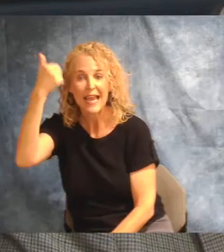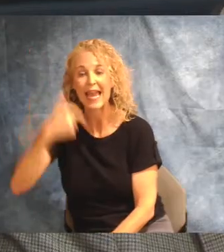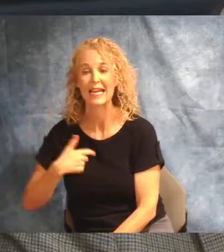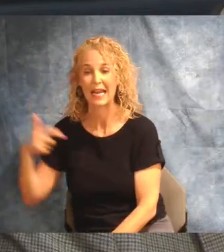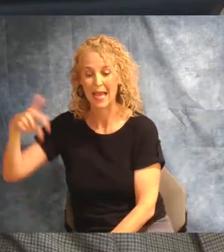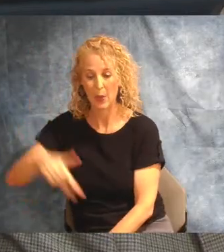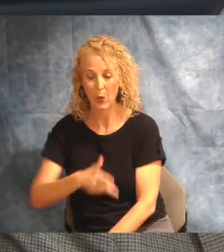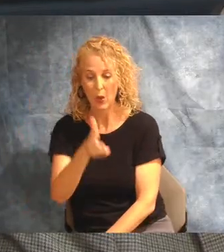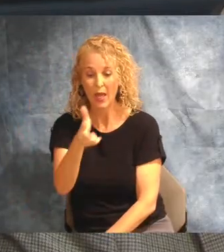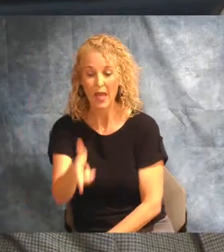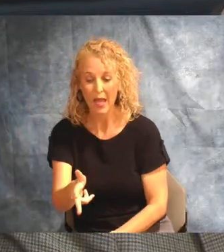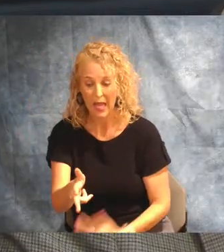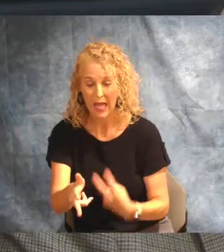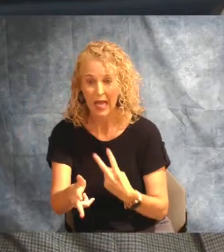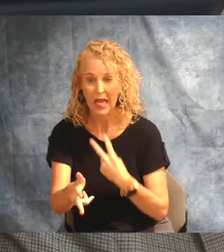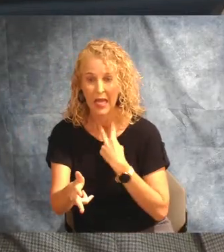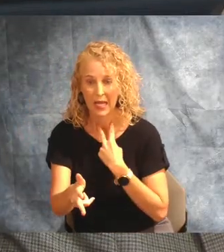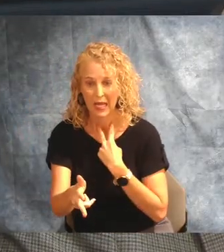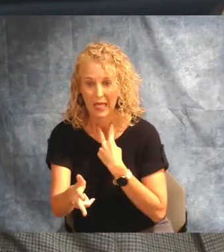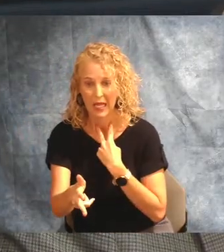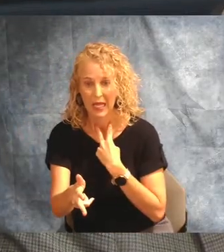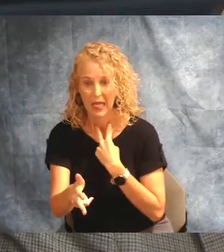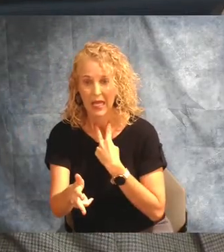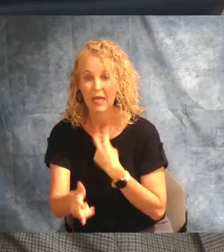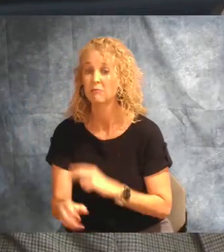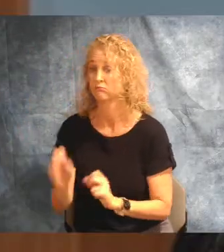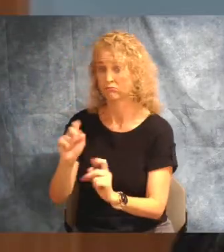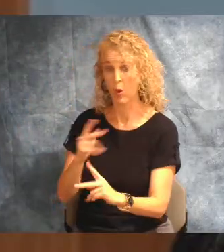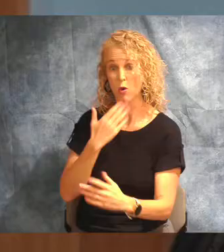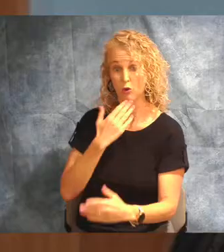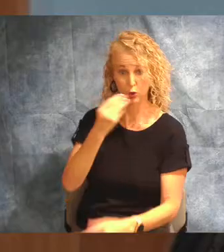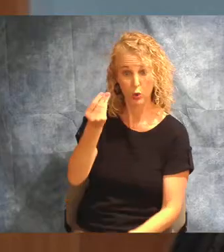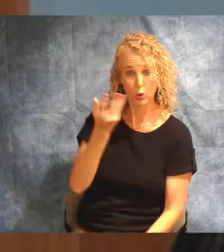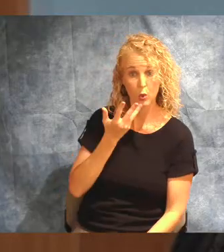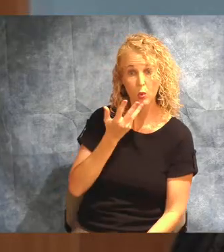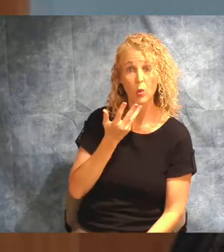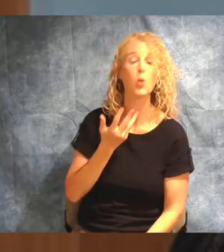"Oh no, I'm going to get stuck in." I have a meeting with regarding the viaduct this afternoon